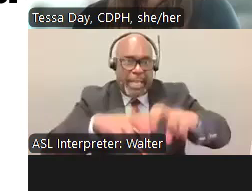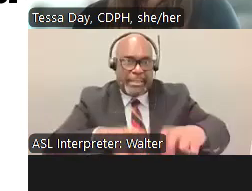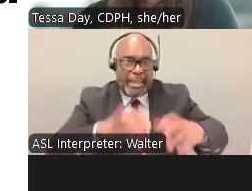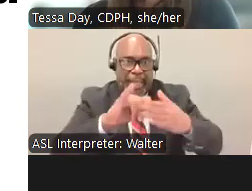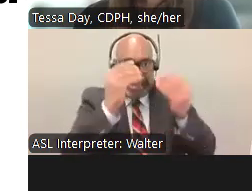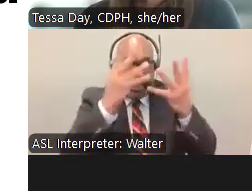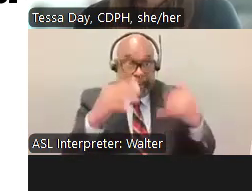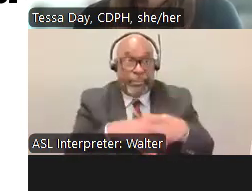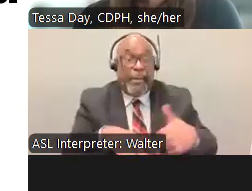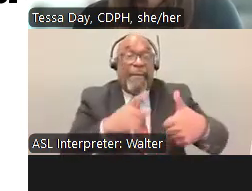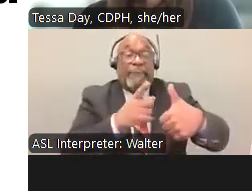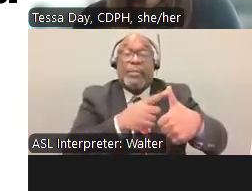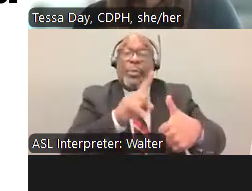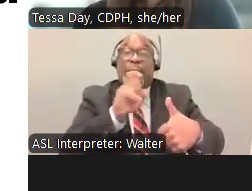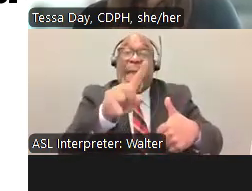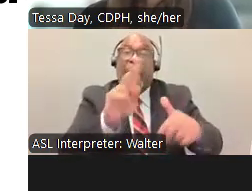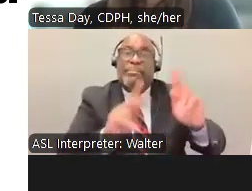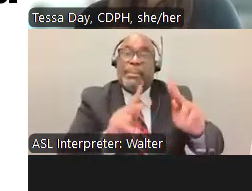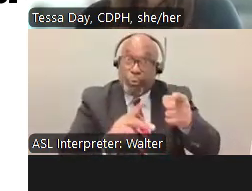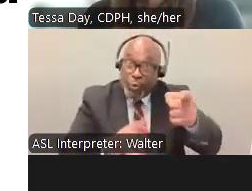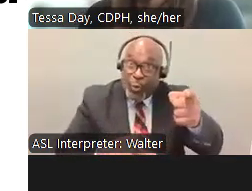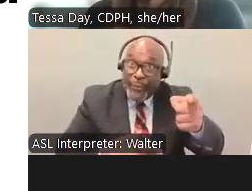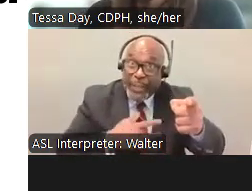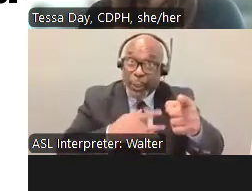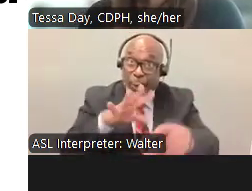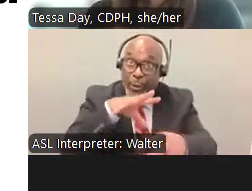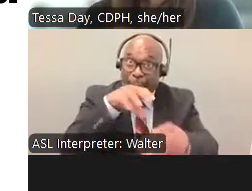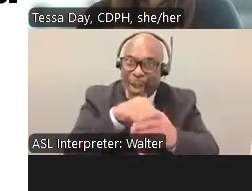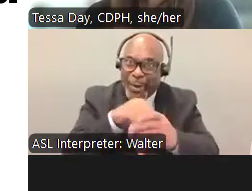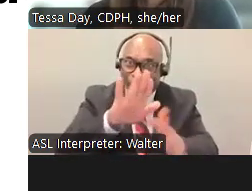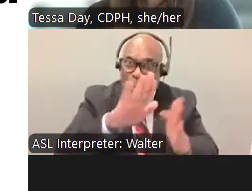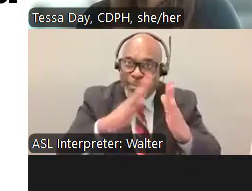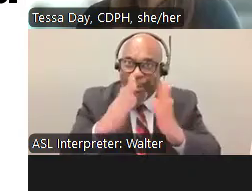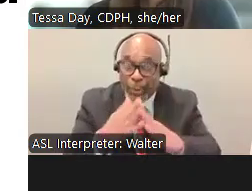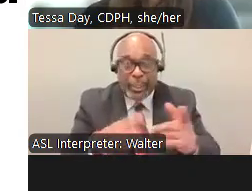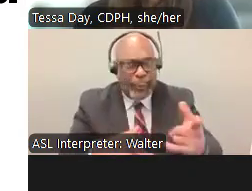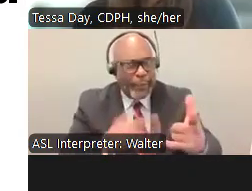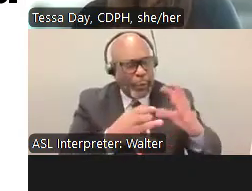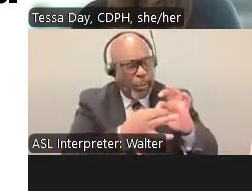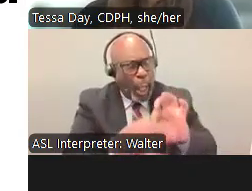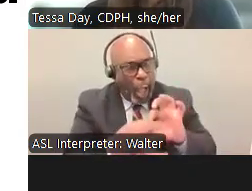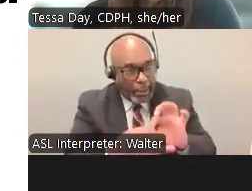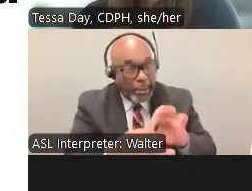13:28:15 first asked people if they feel 13:28:16 like they are a part of their 13:28:20 community. If they feel 13:28:23 like they belong. We asked